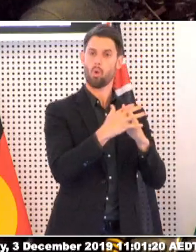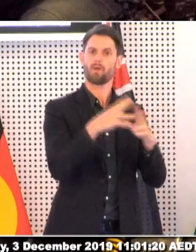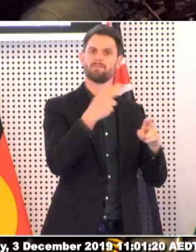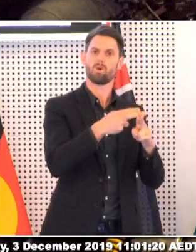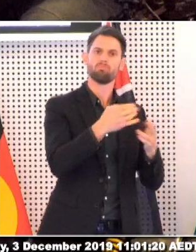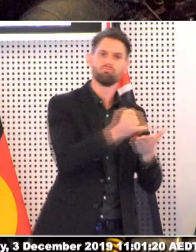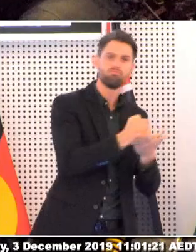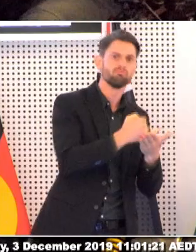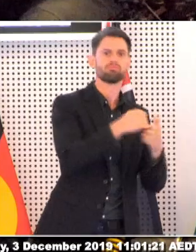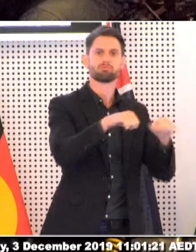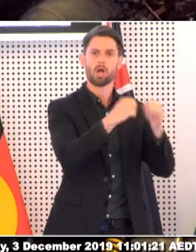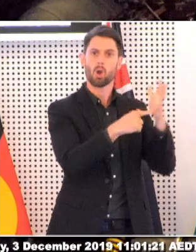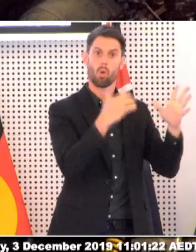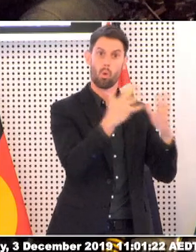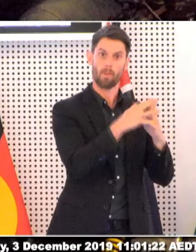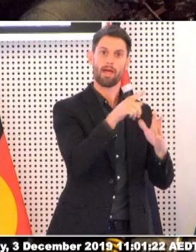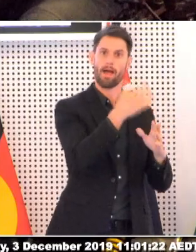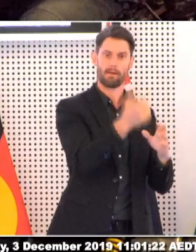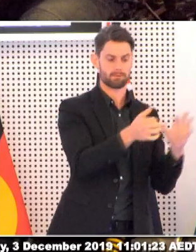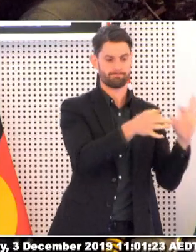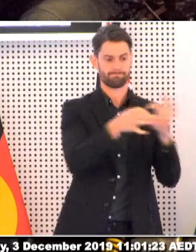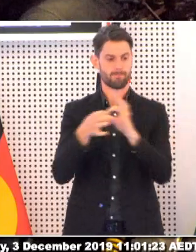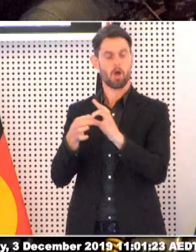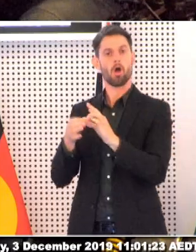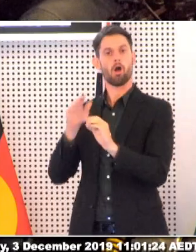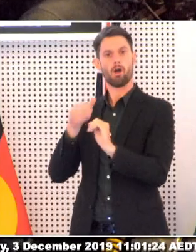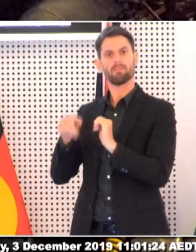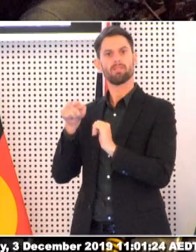way in which restrictive practices operate in group homes.